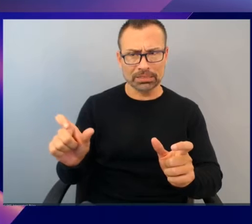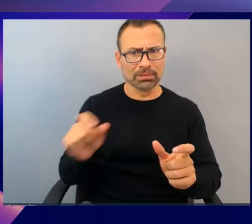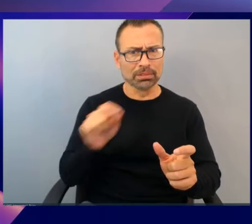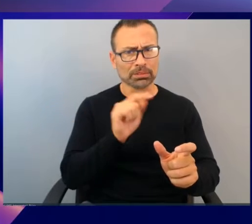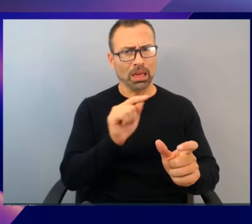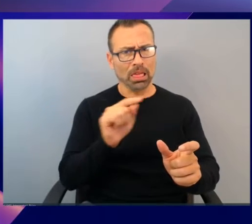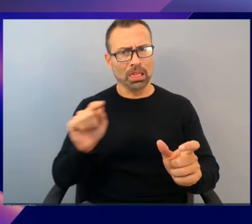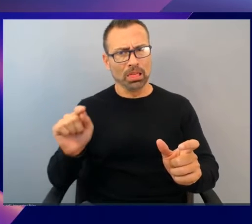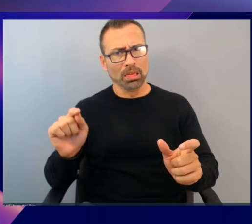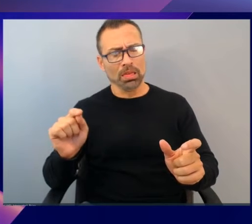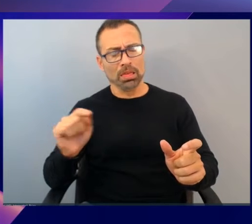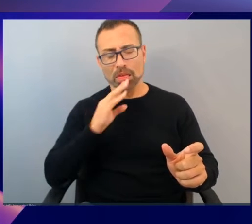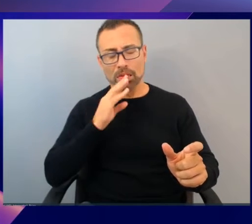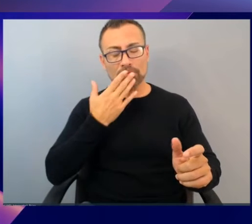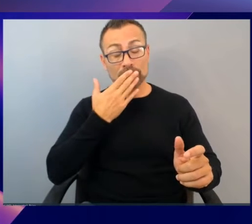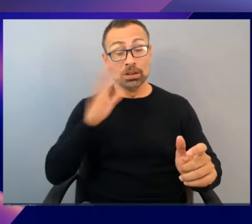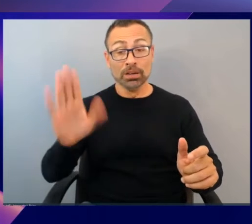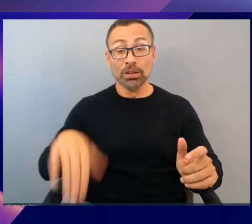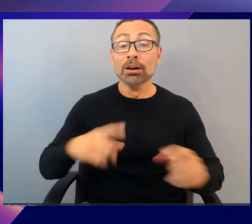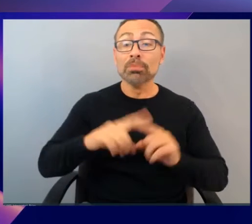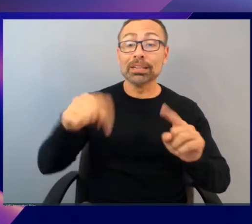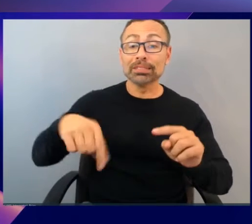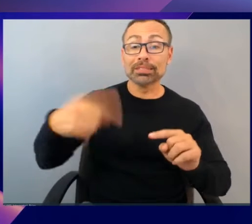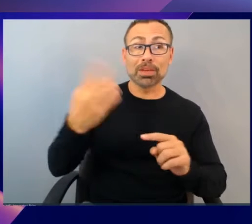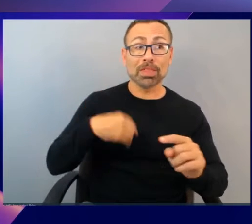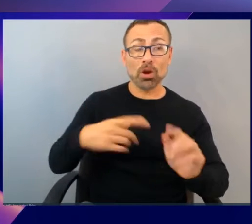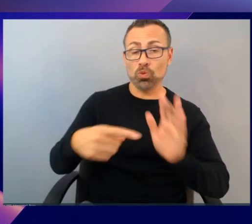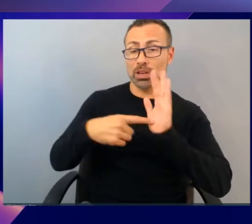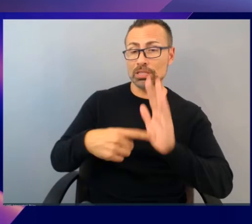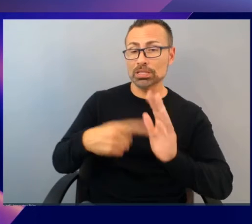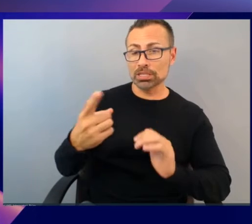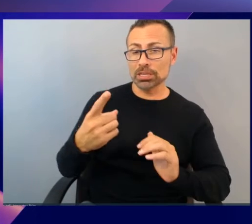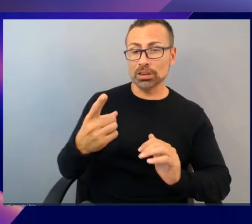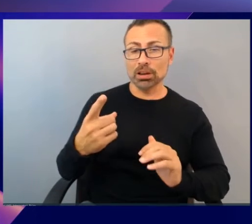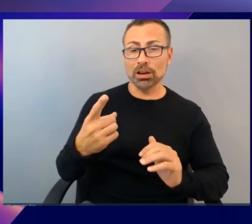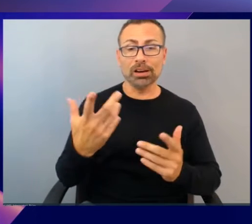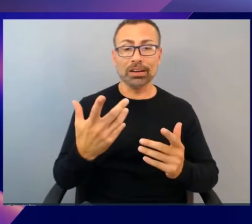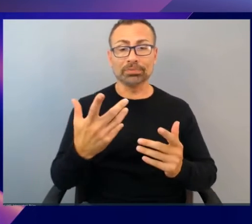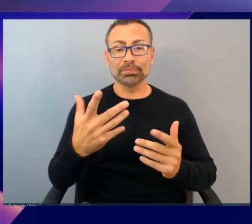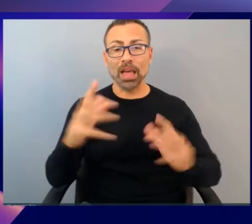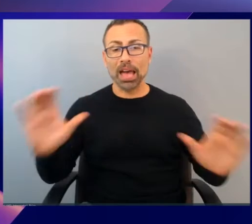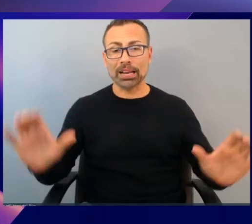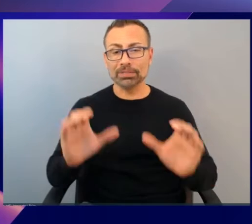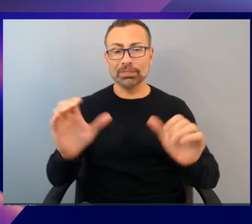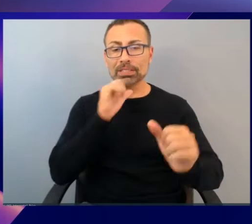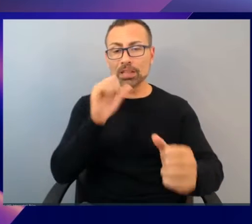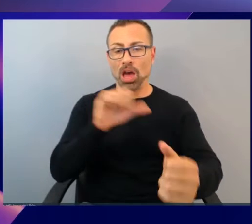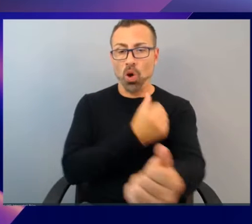as an indicator of compromise of unauthorized activity. And we can use CloudWatch to do this.